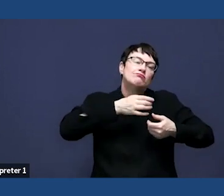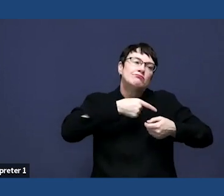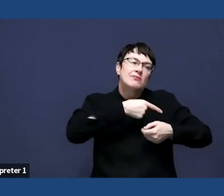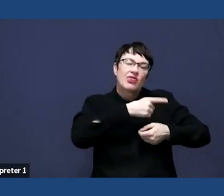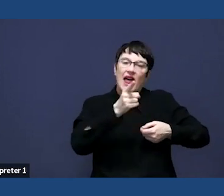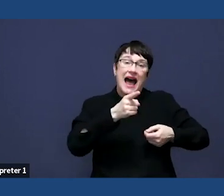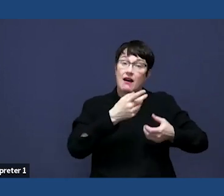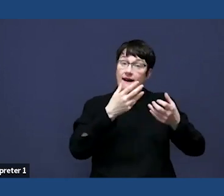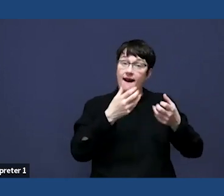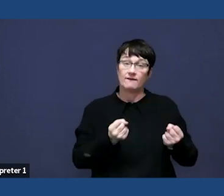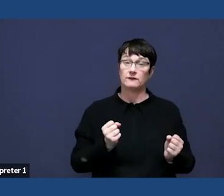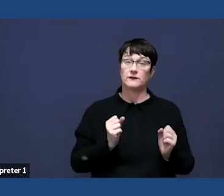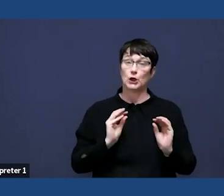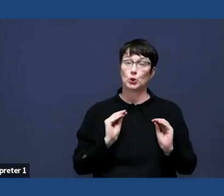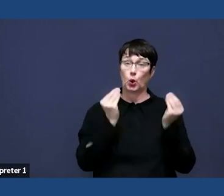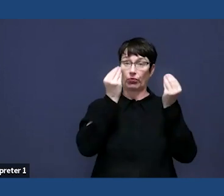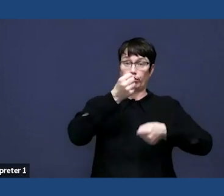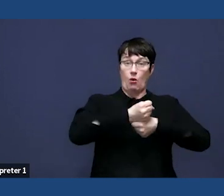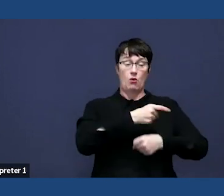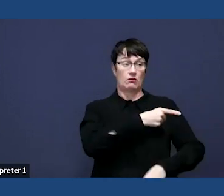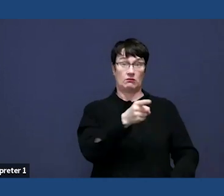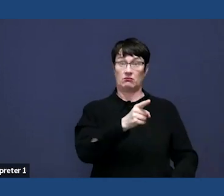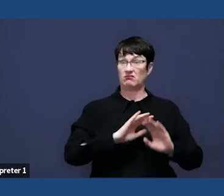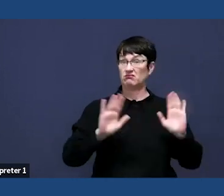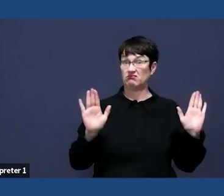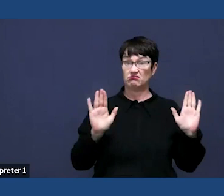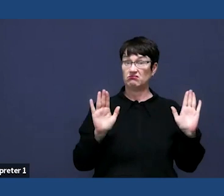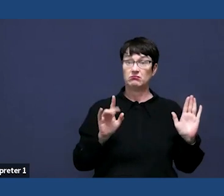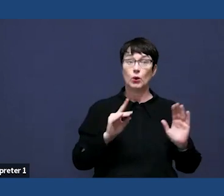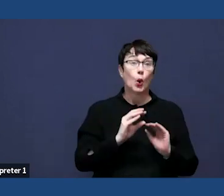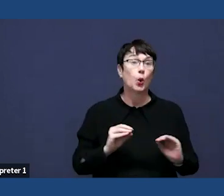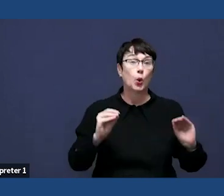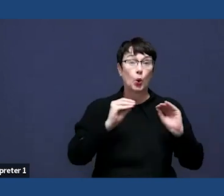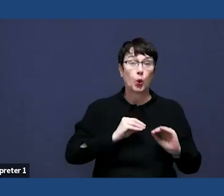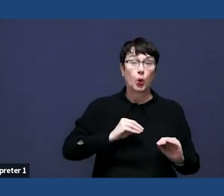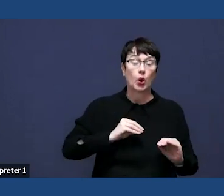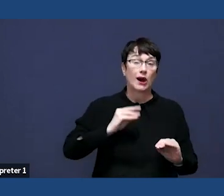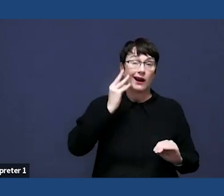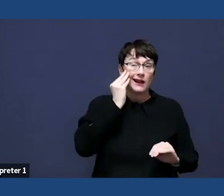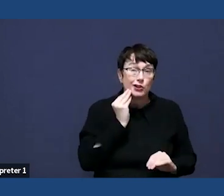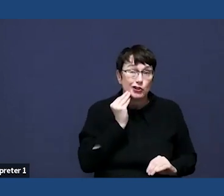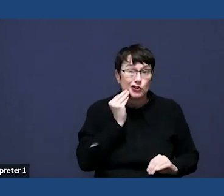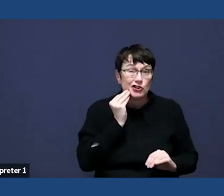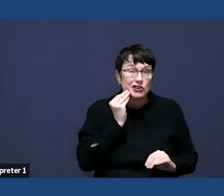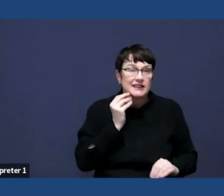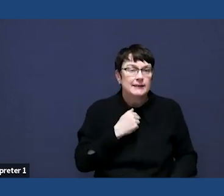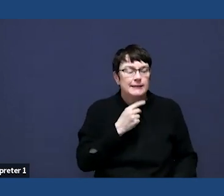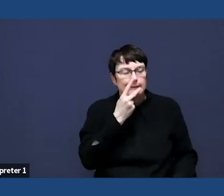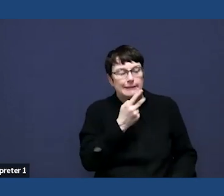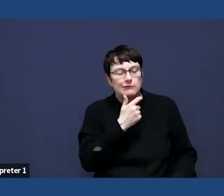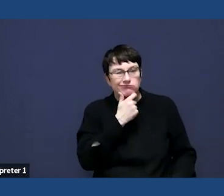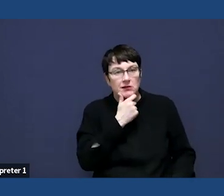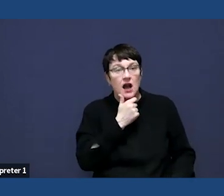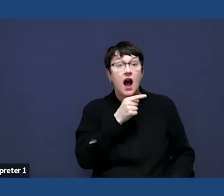But the job was not suitable for people with disabilities, for older persons, because it